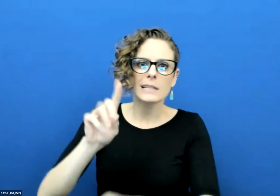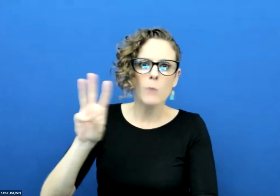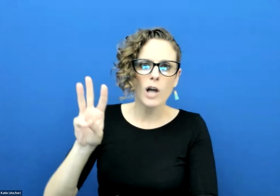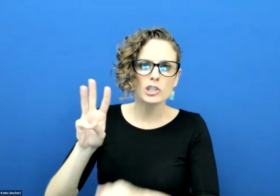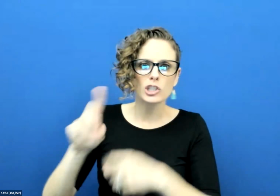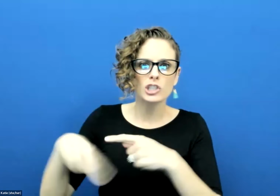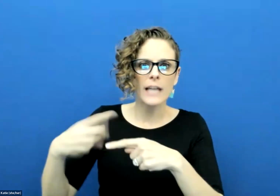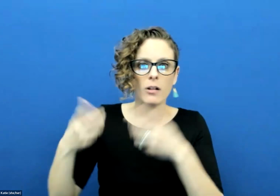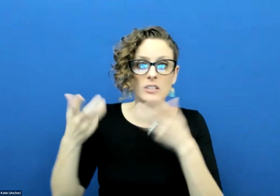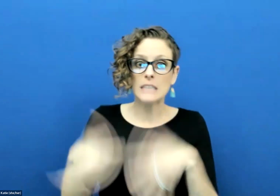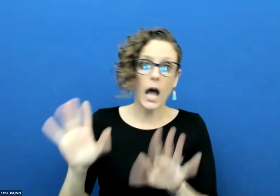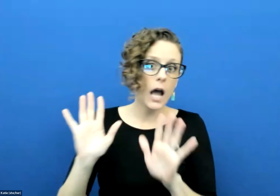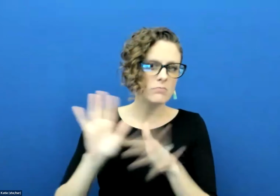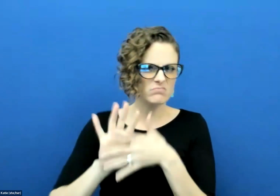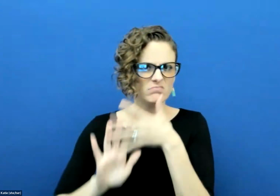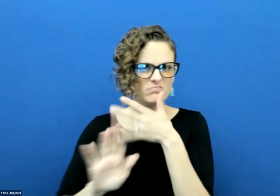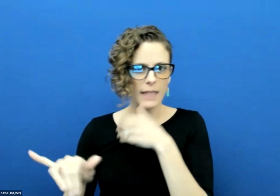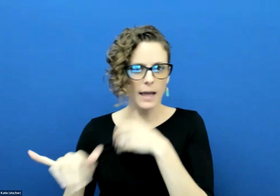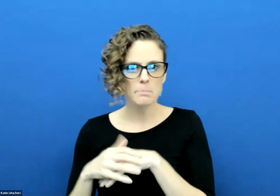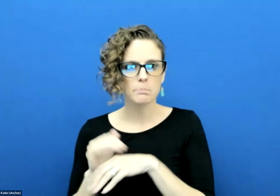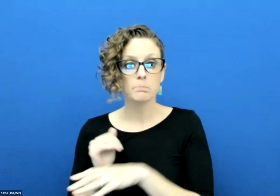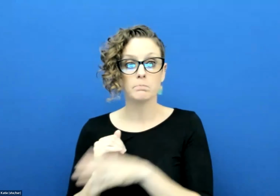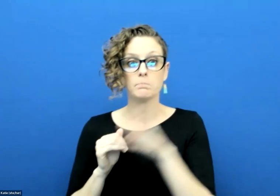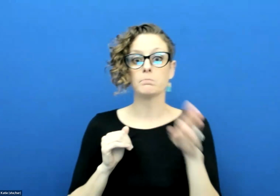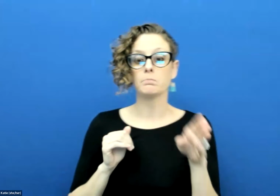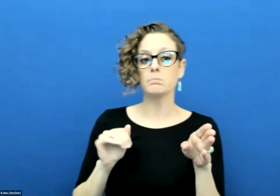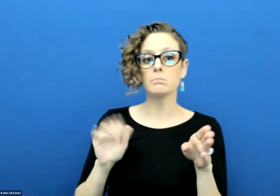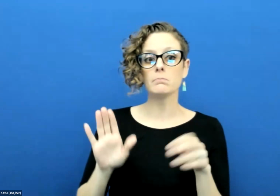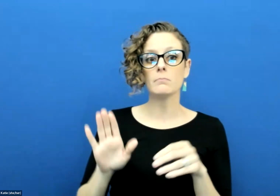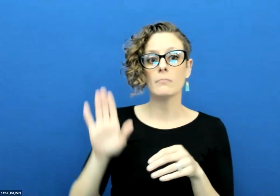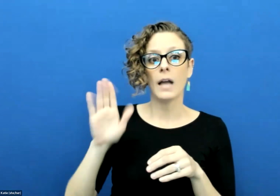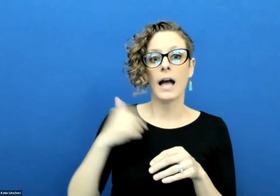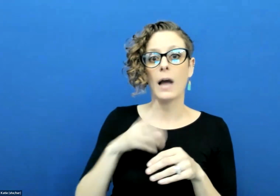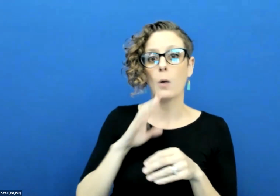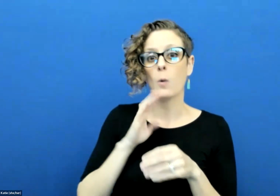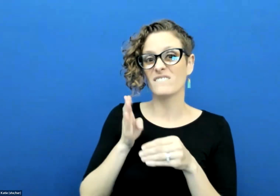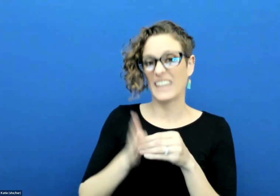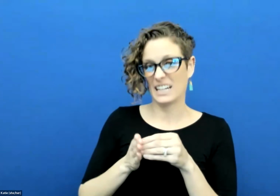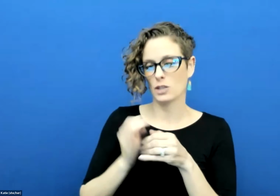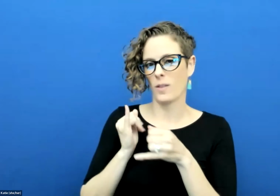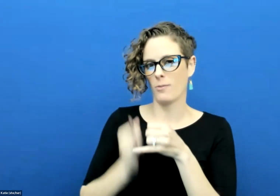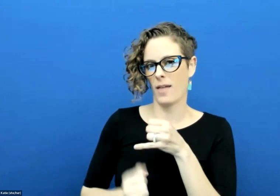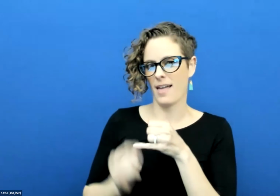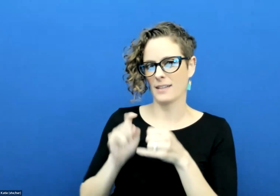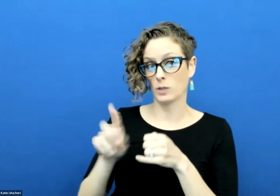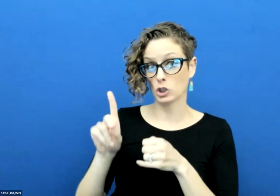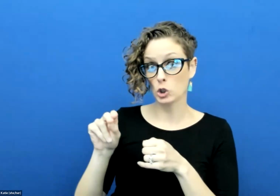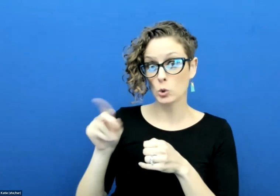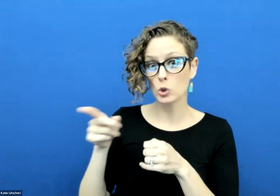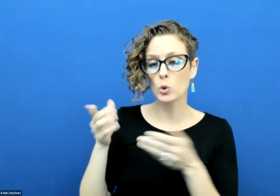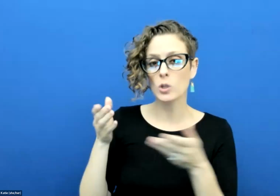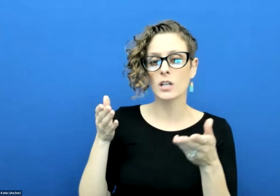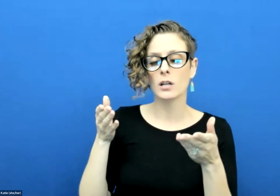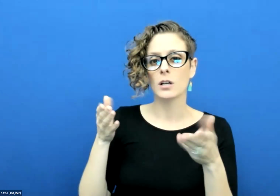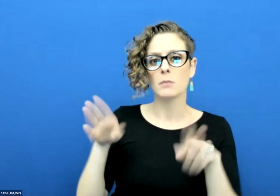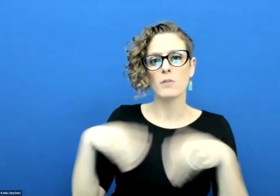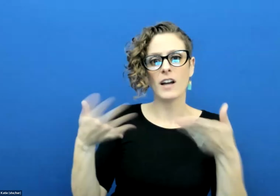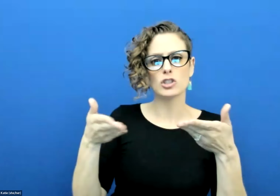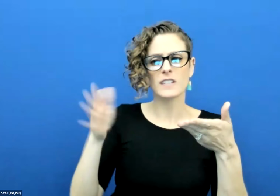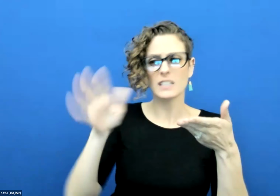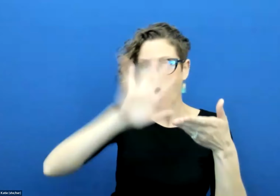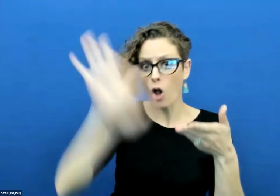things that nature and I'm gonna finish it with one last one do you service all of California and